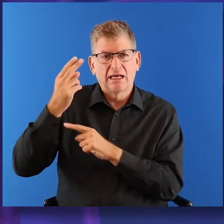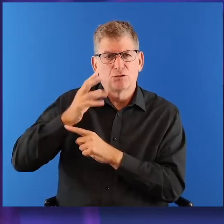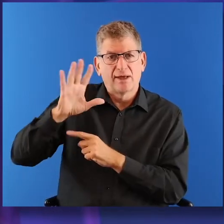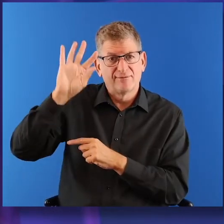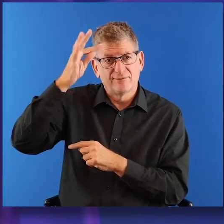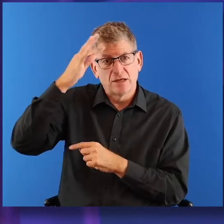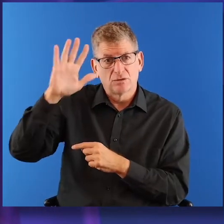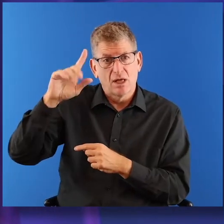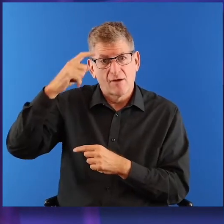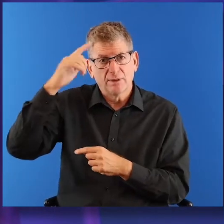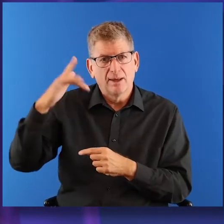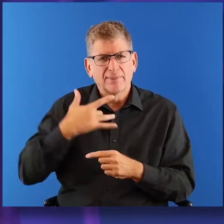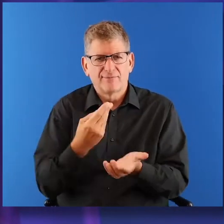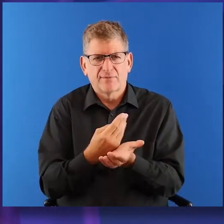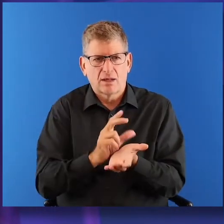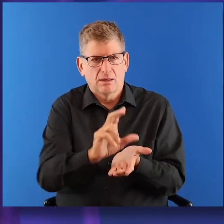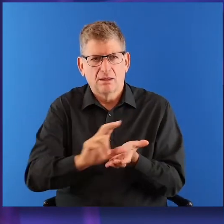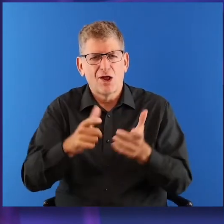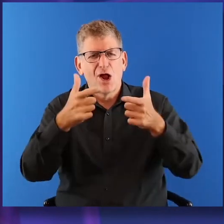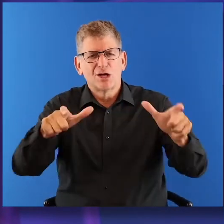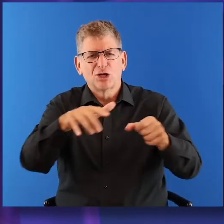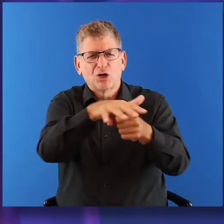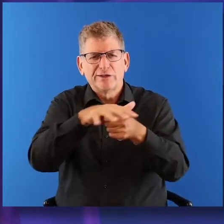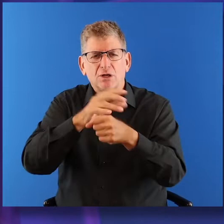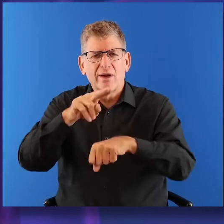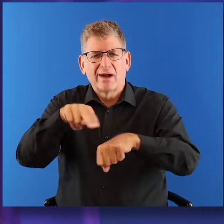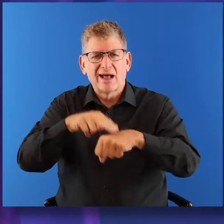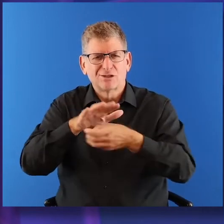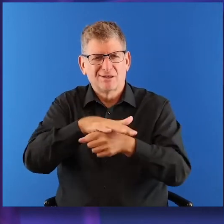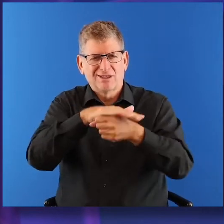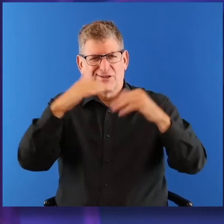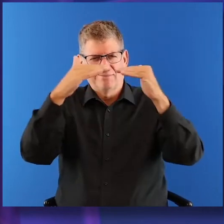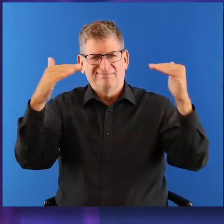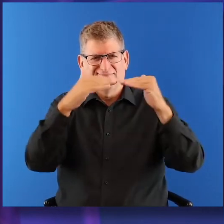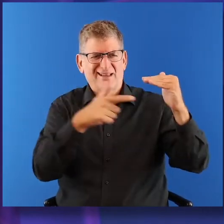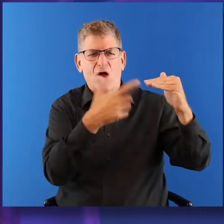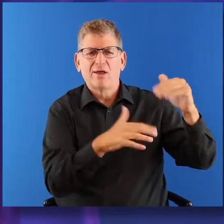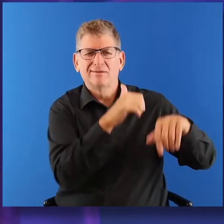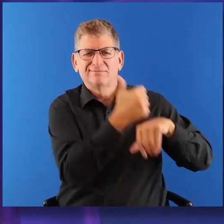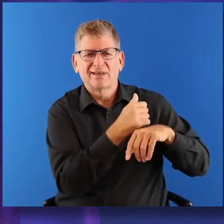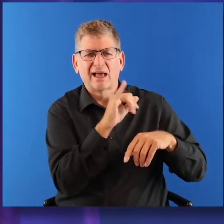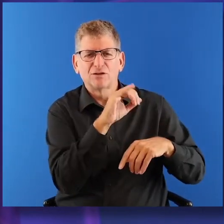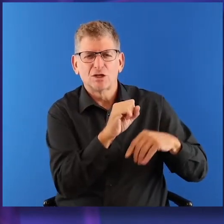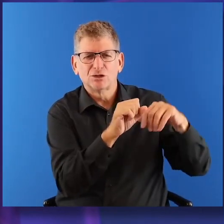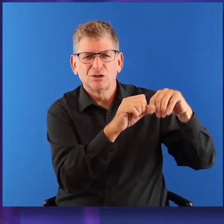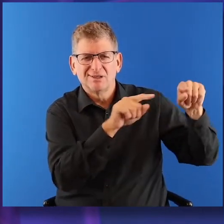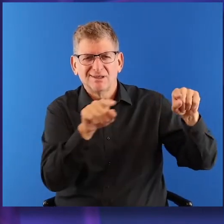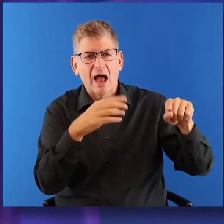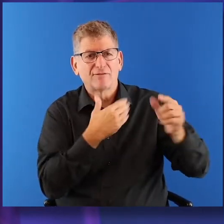who have resources to then go forward and do the work or to do some sub-granting. I think what community organizations